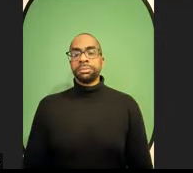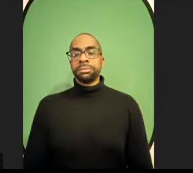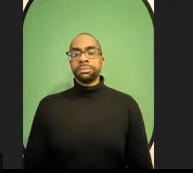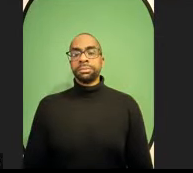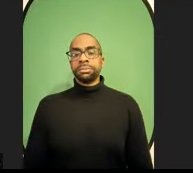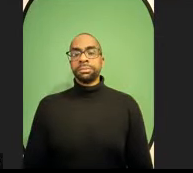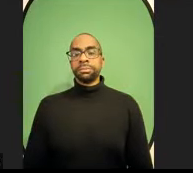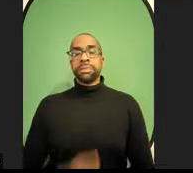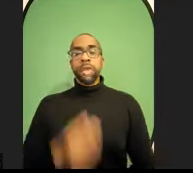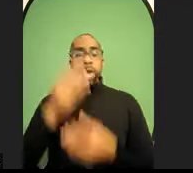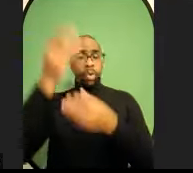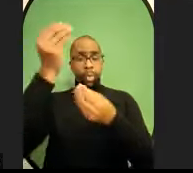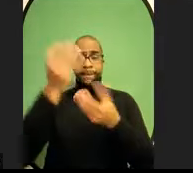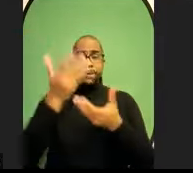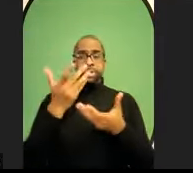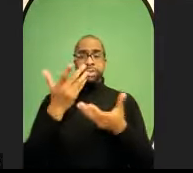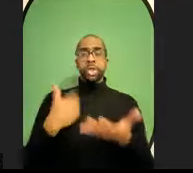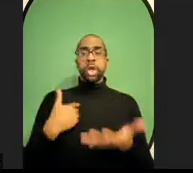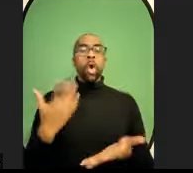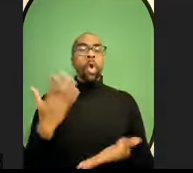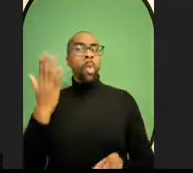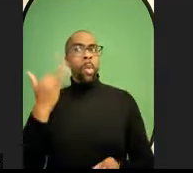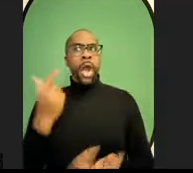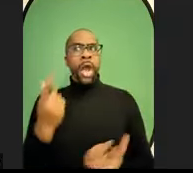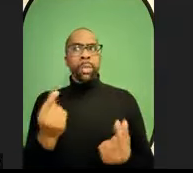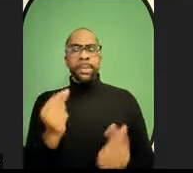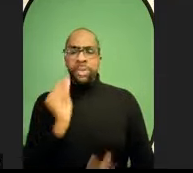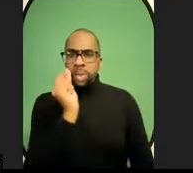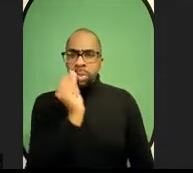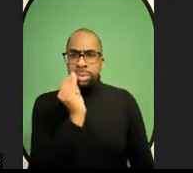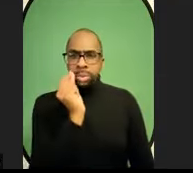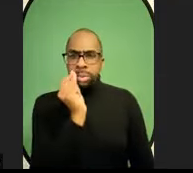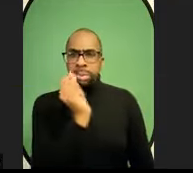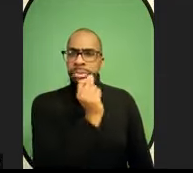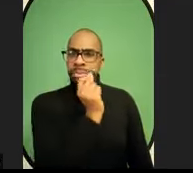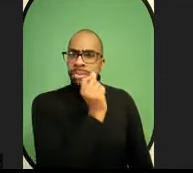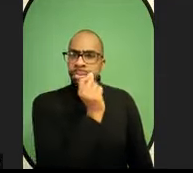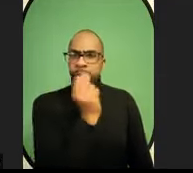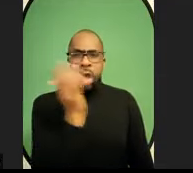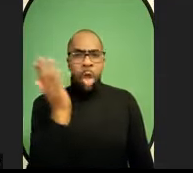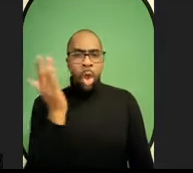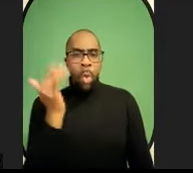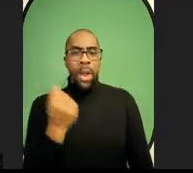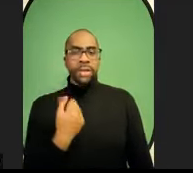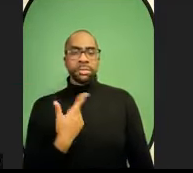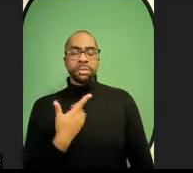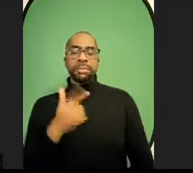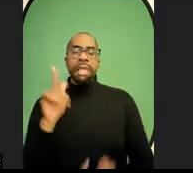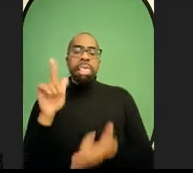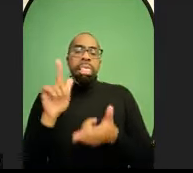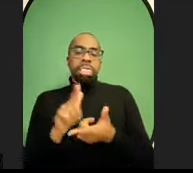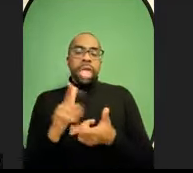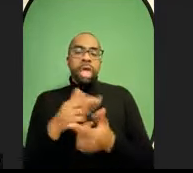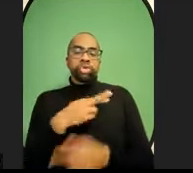But what But what we've been. told it to tell folks on that front told it to tell folks on that front is the reason we chose to the short nails swabs, was